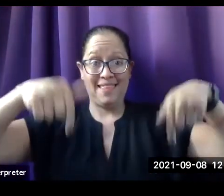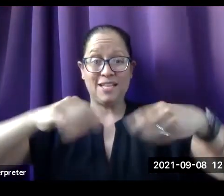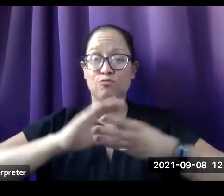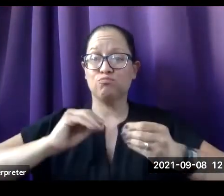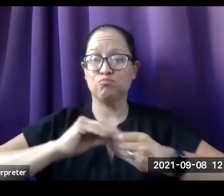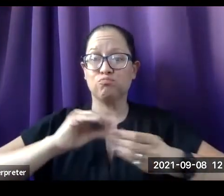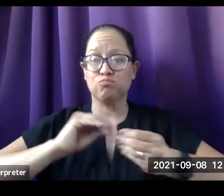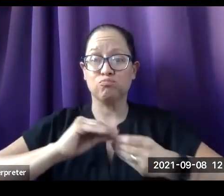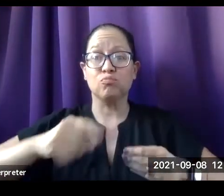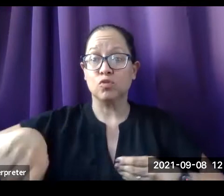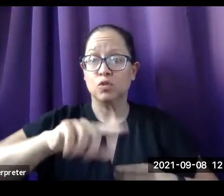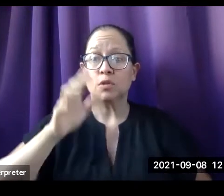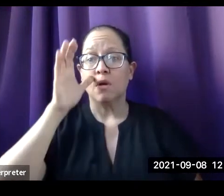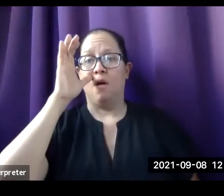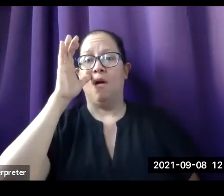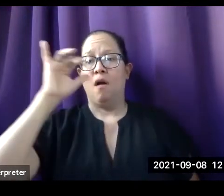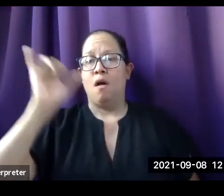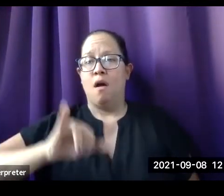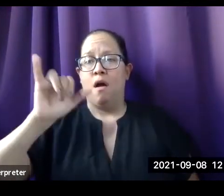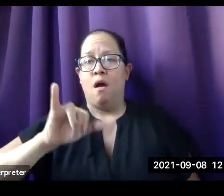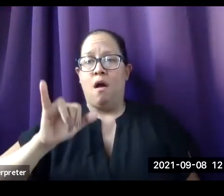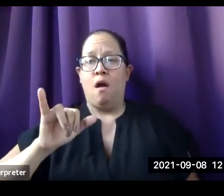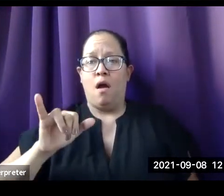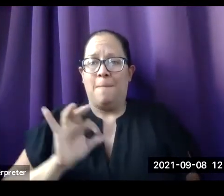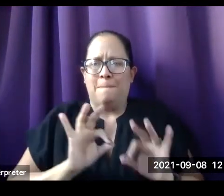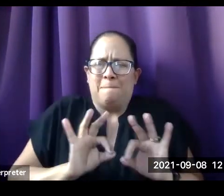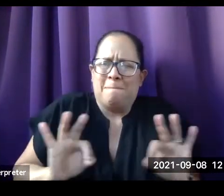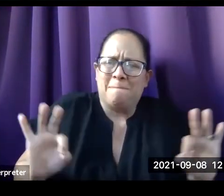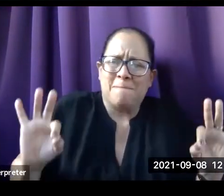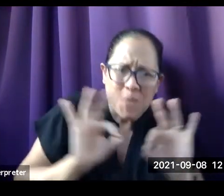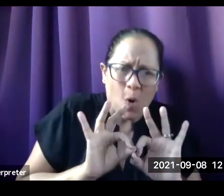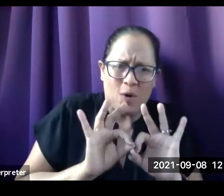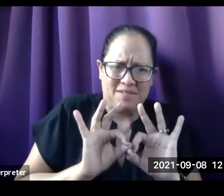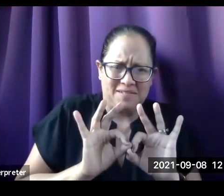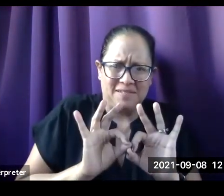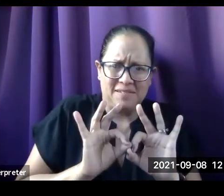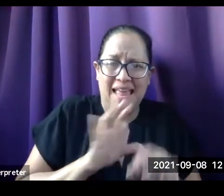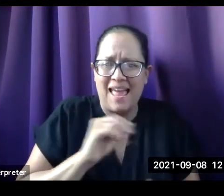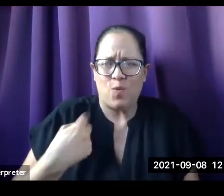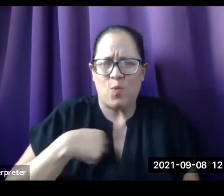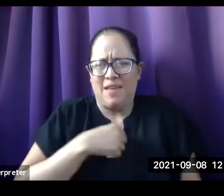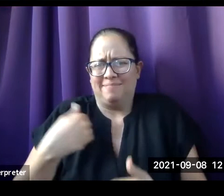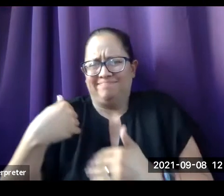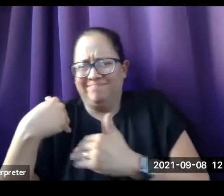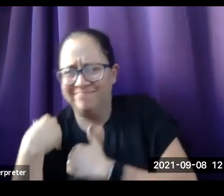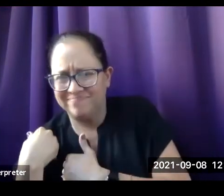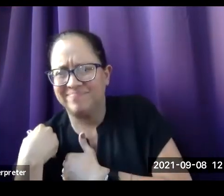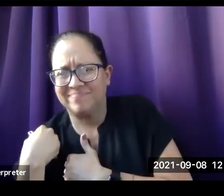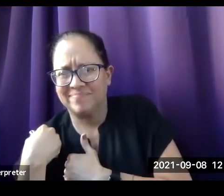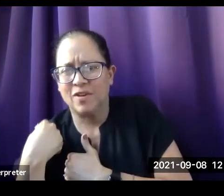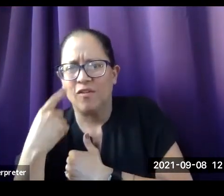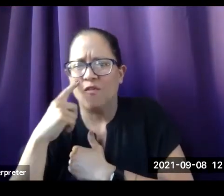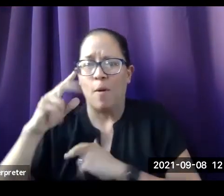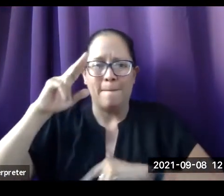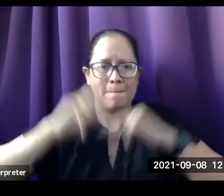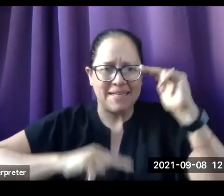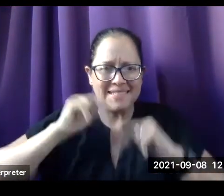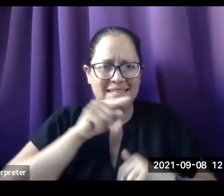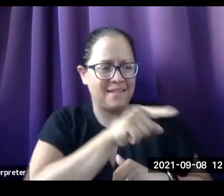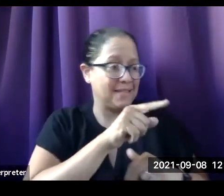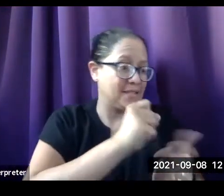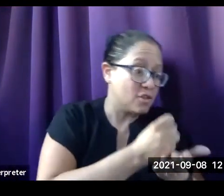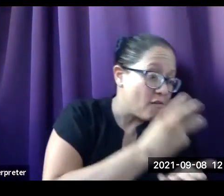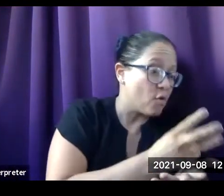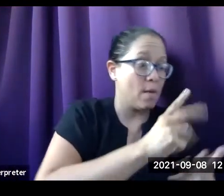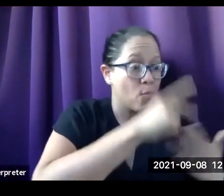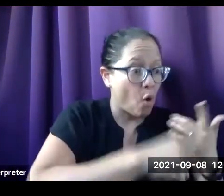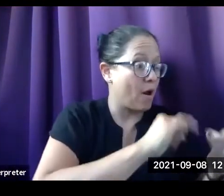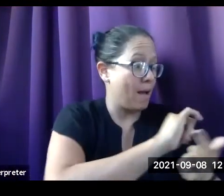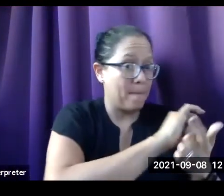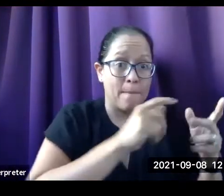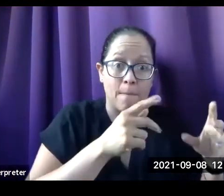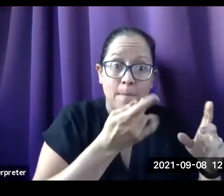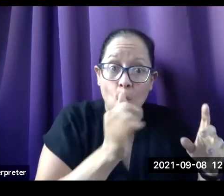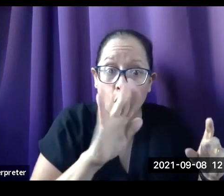That particularly when it comes to solving social problems we can no longer live in abstractions, we can no longer see scale, that gets past the realities of people's lives.